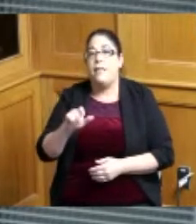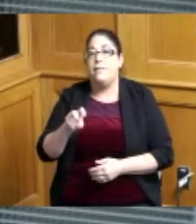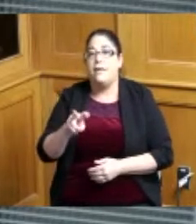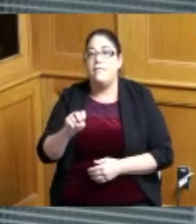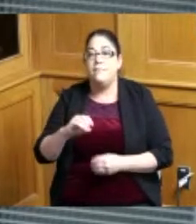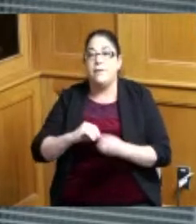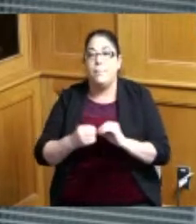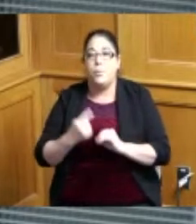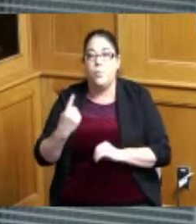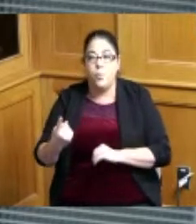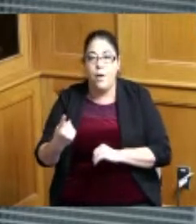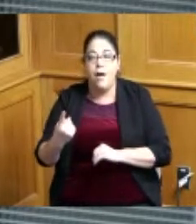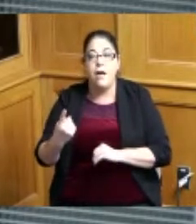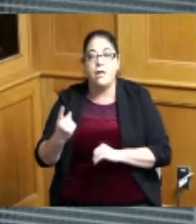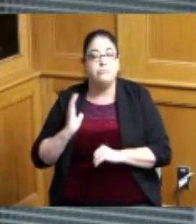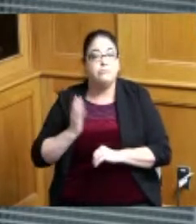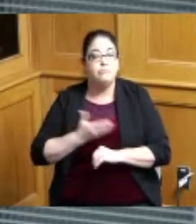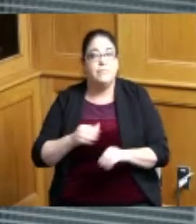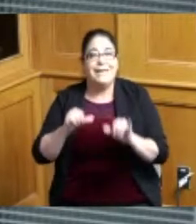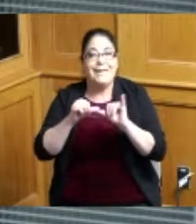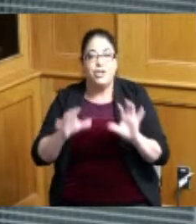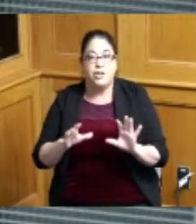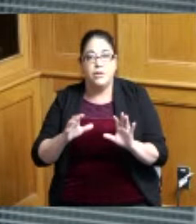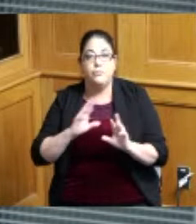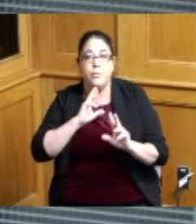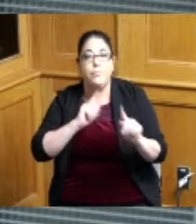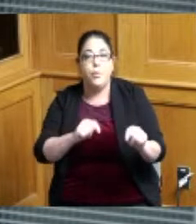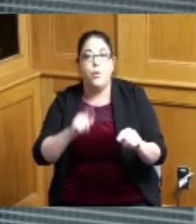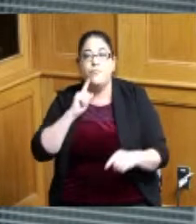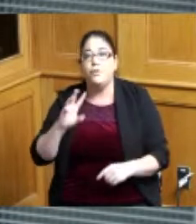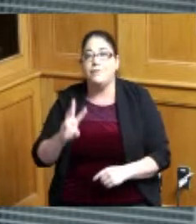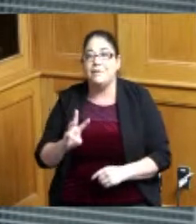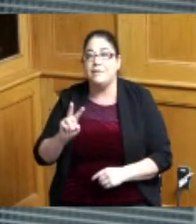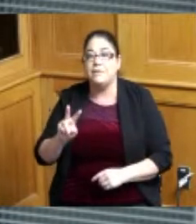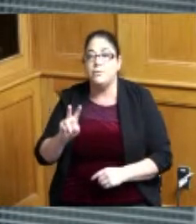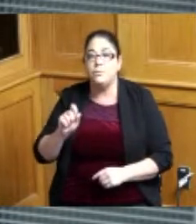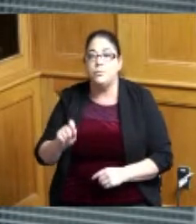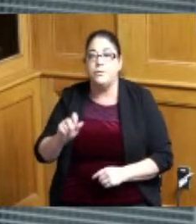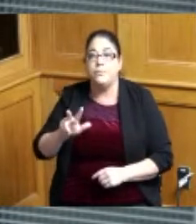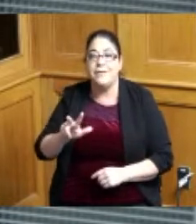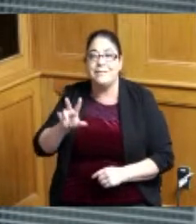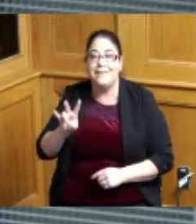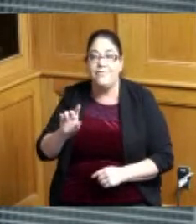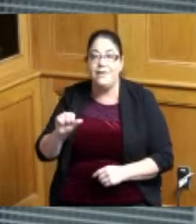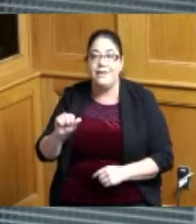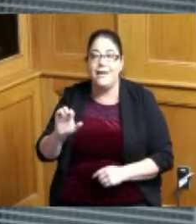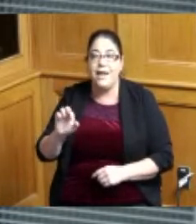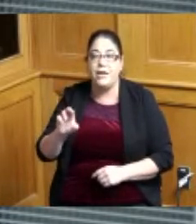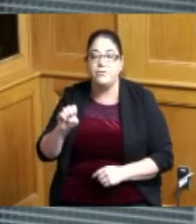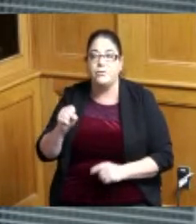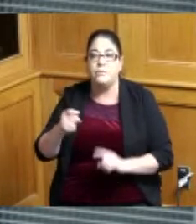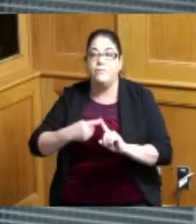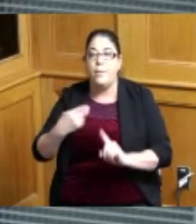submitting the Engineers report for the annexation of 62.372 acres from Harrison Township to the city